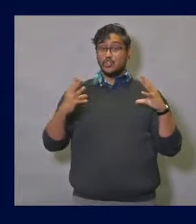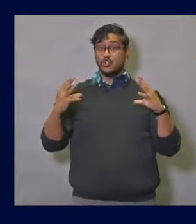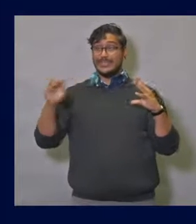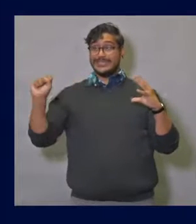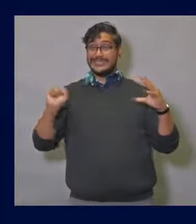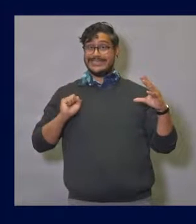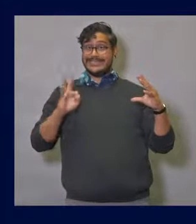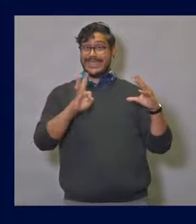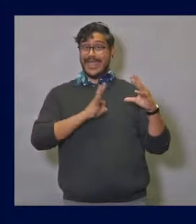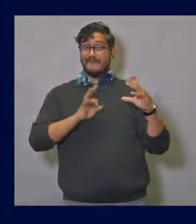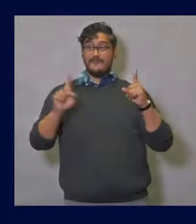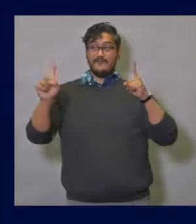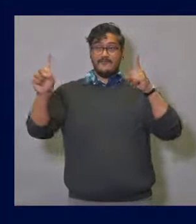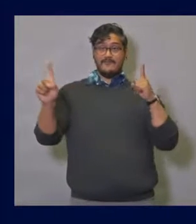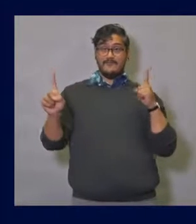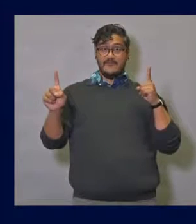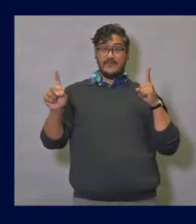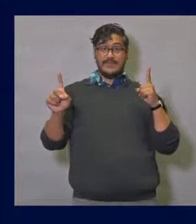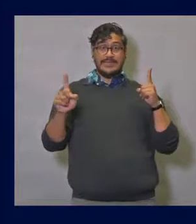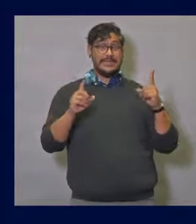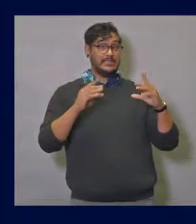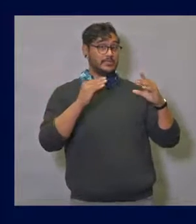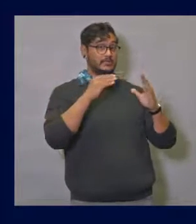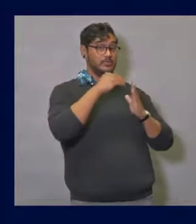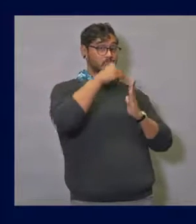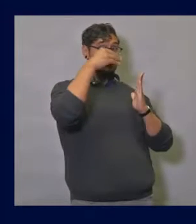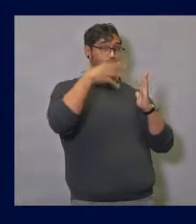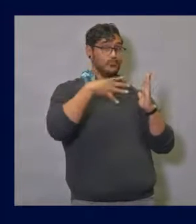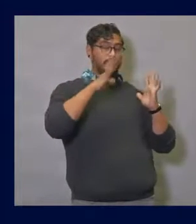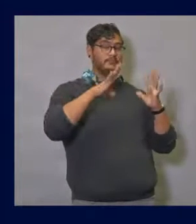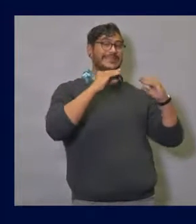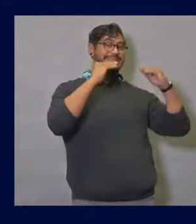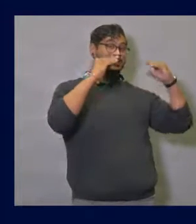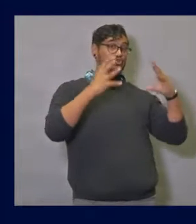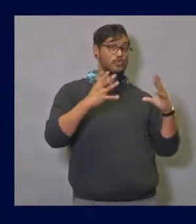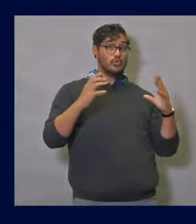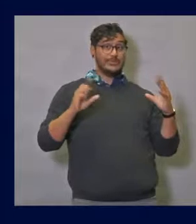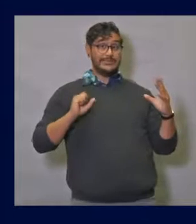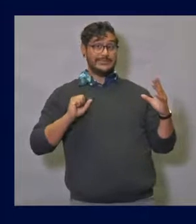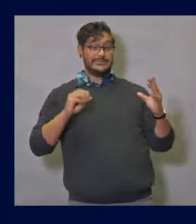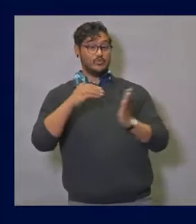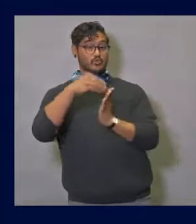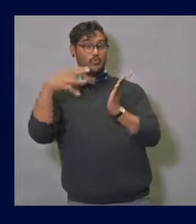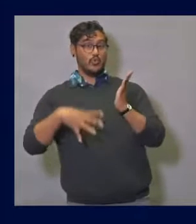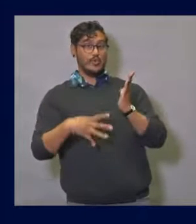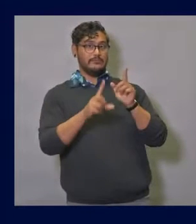TEACHERS AND OTHER STAFF DESKS